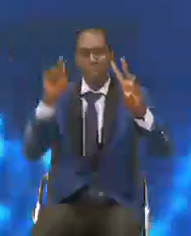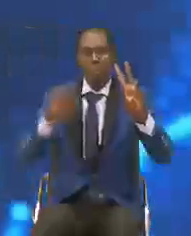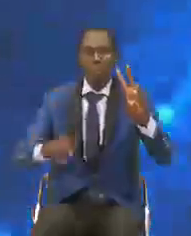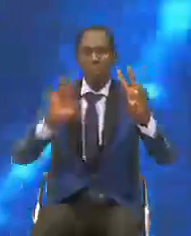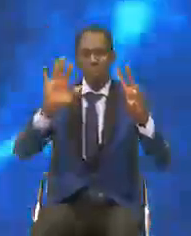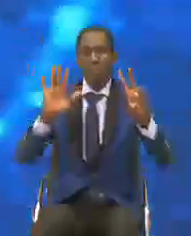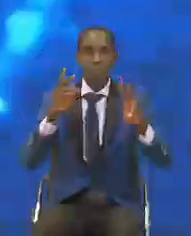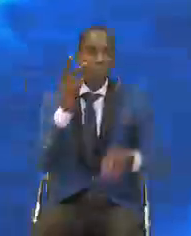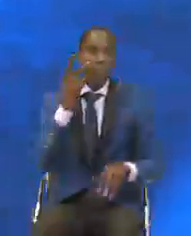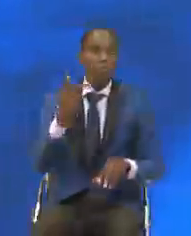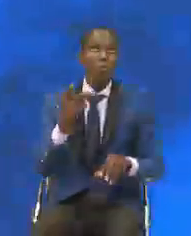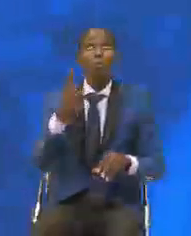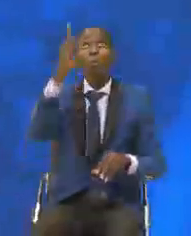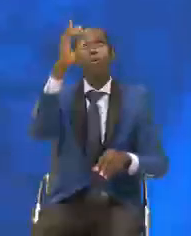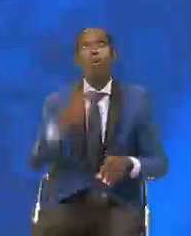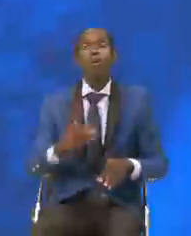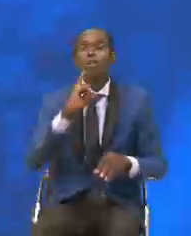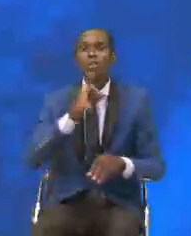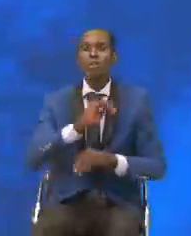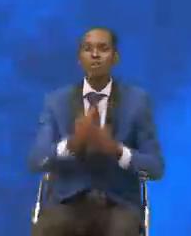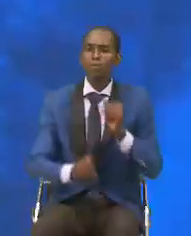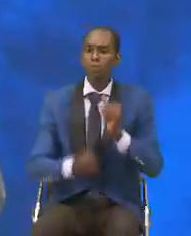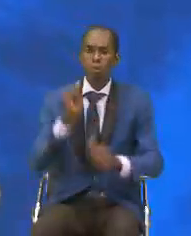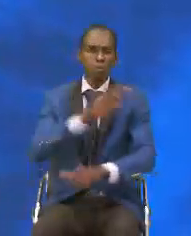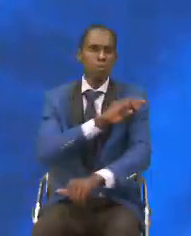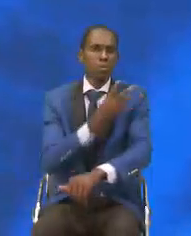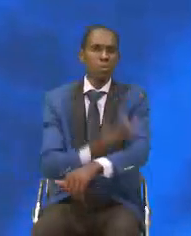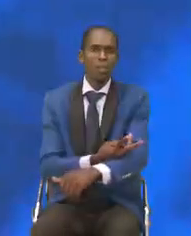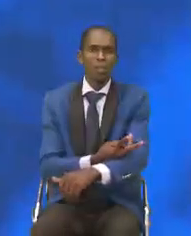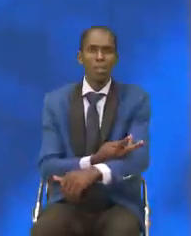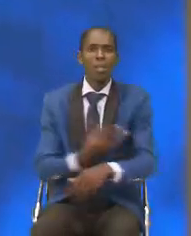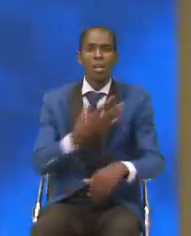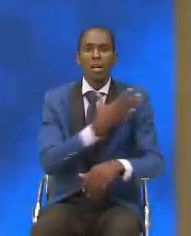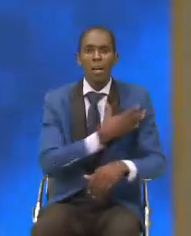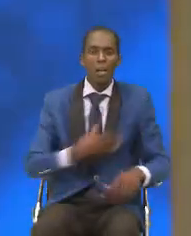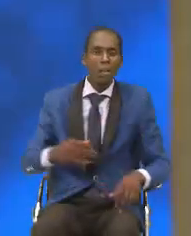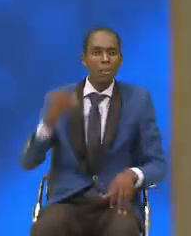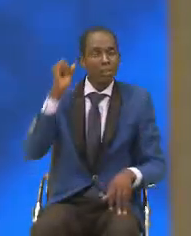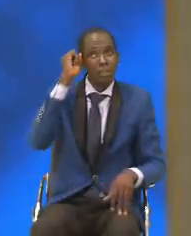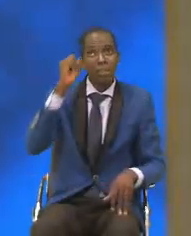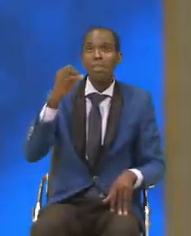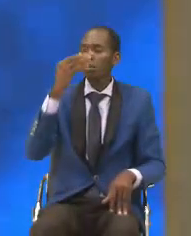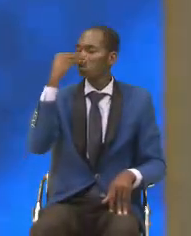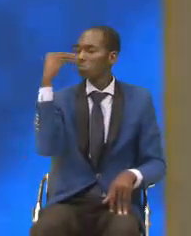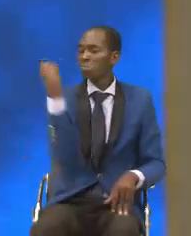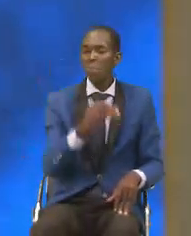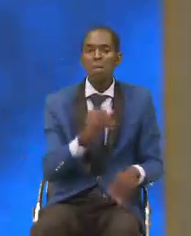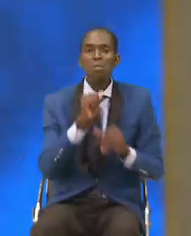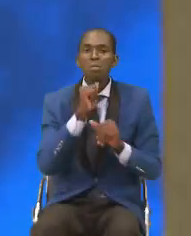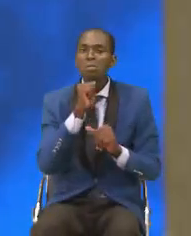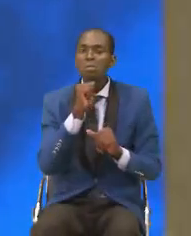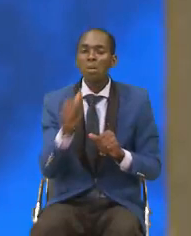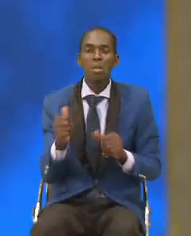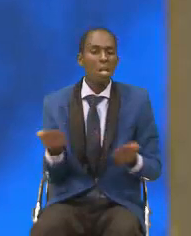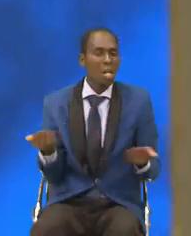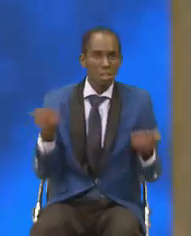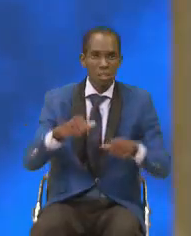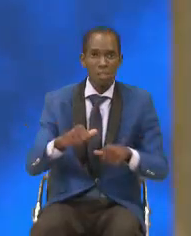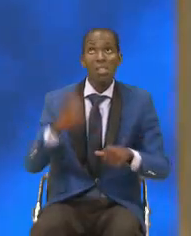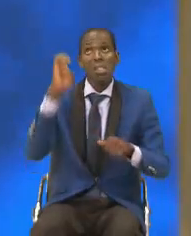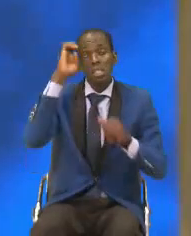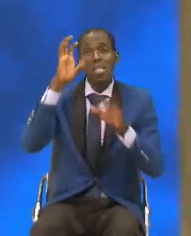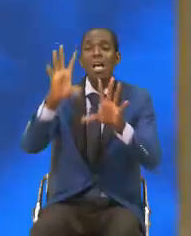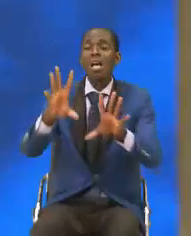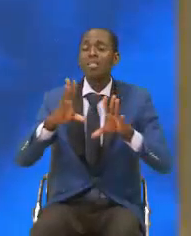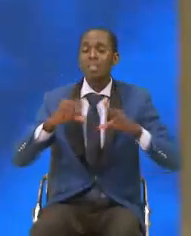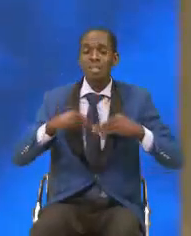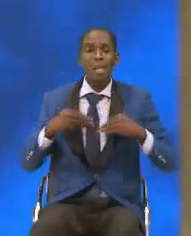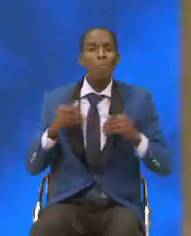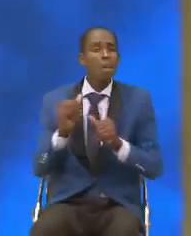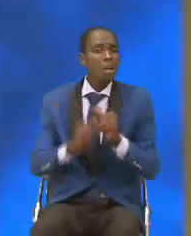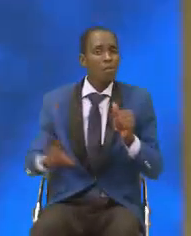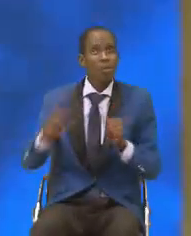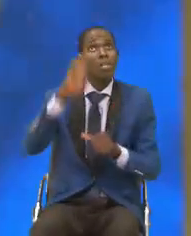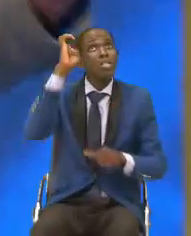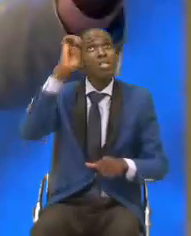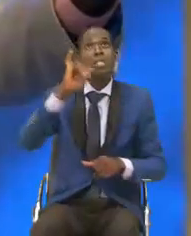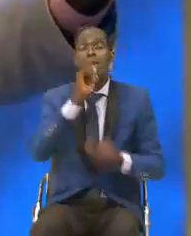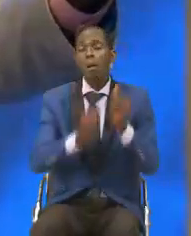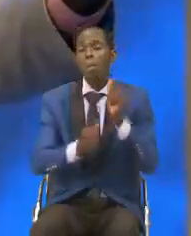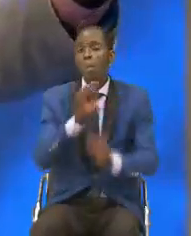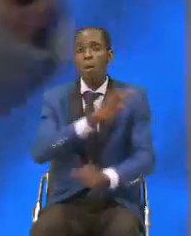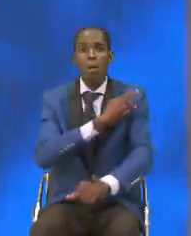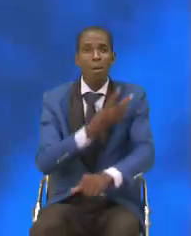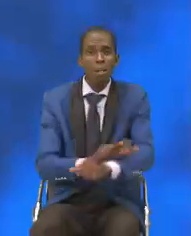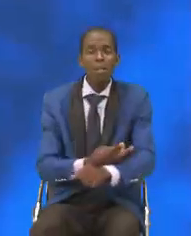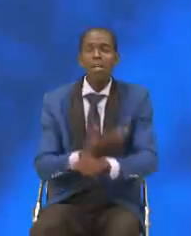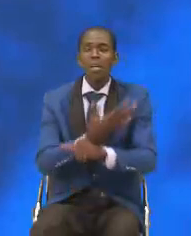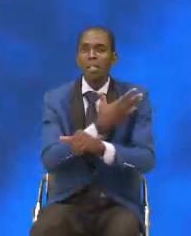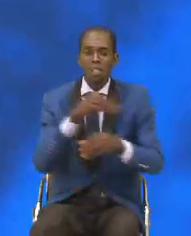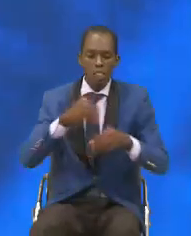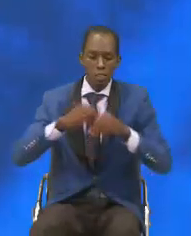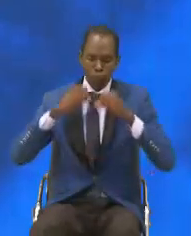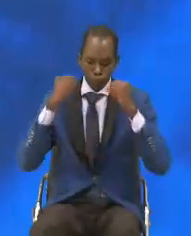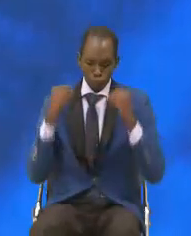verse 5 behold god is mighty and then it says he despises not any he accepts everyone he is mighty